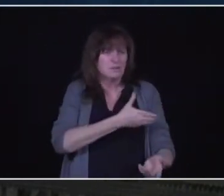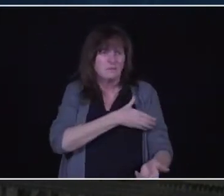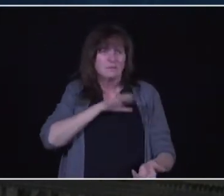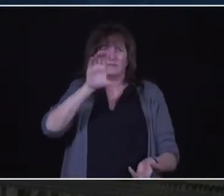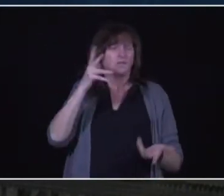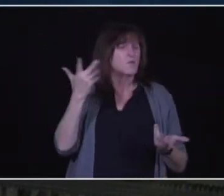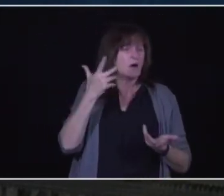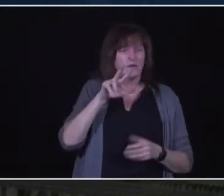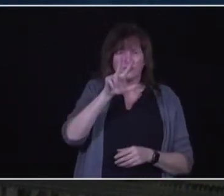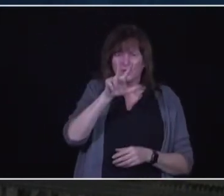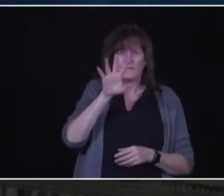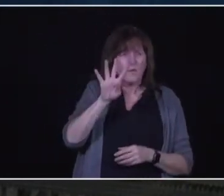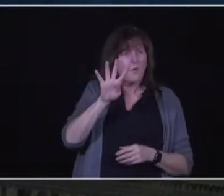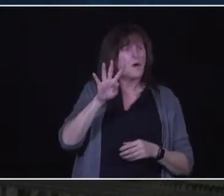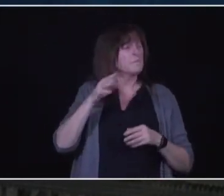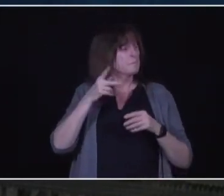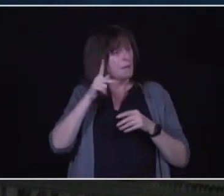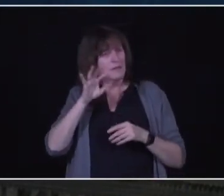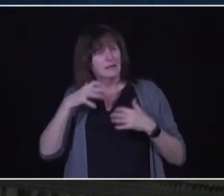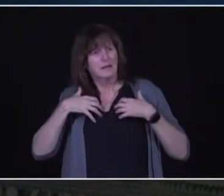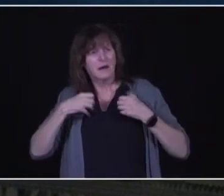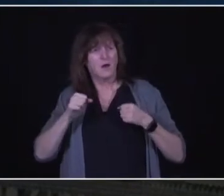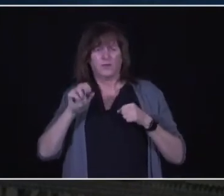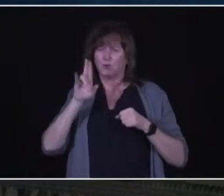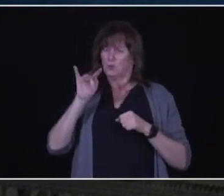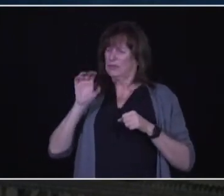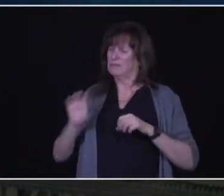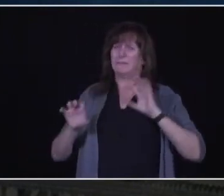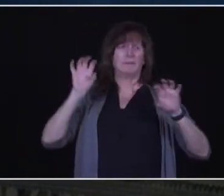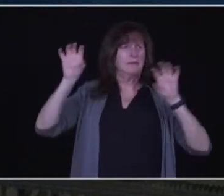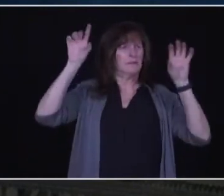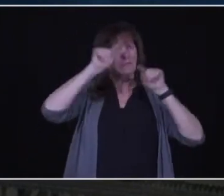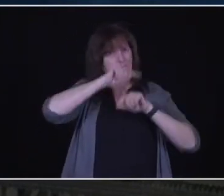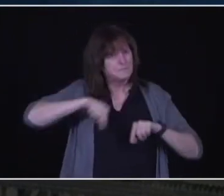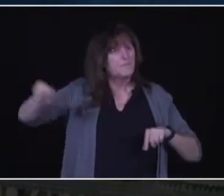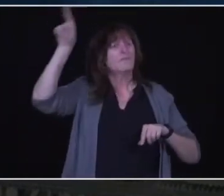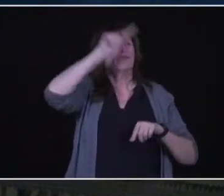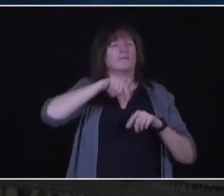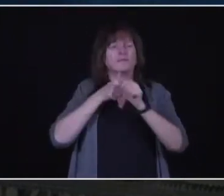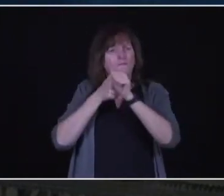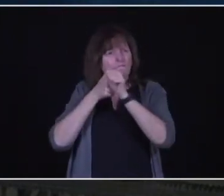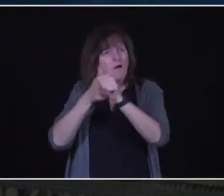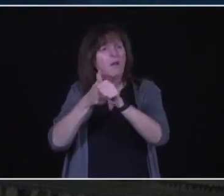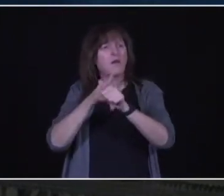It is why we have empowered 34 public health units to do that we have ensured by doing